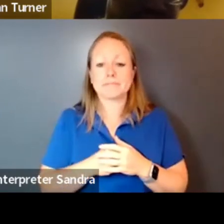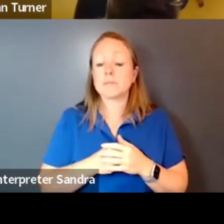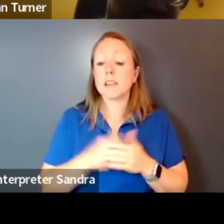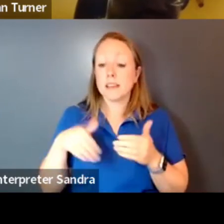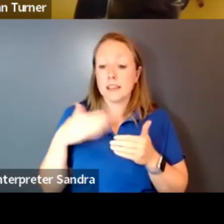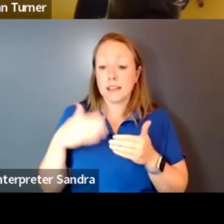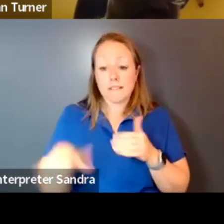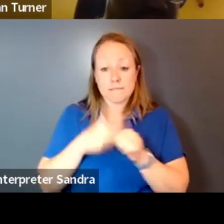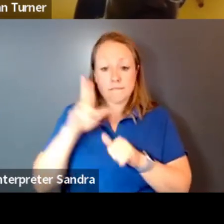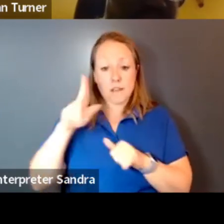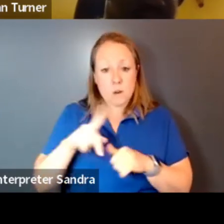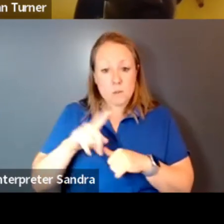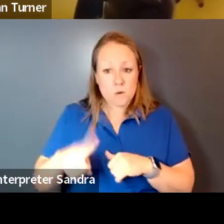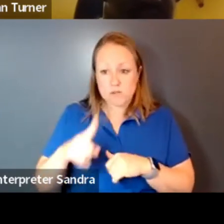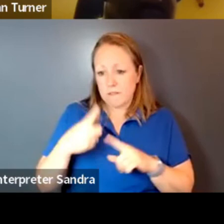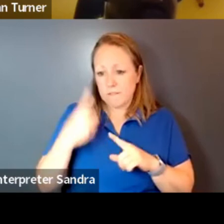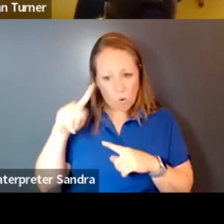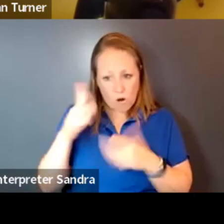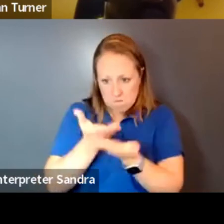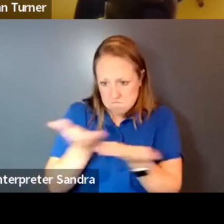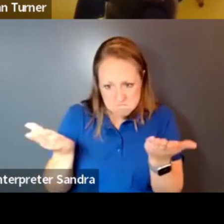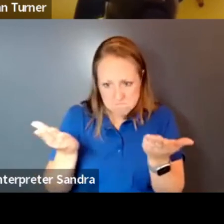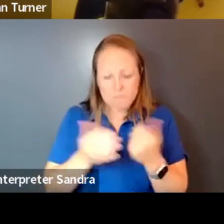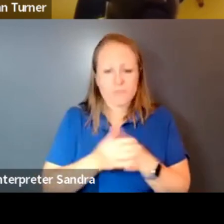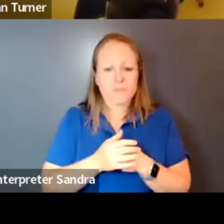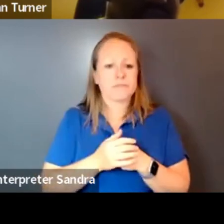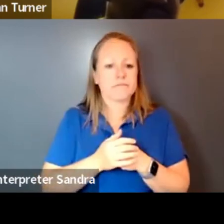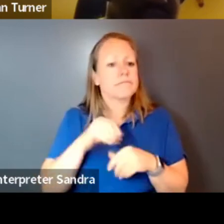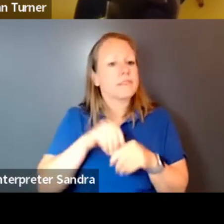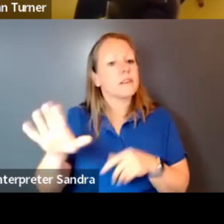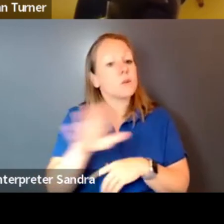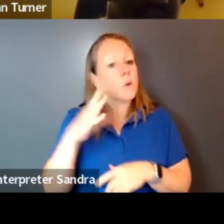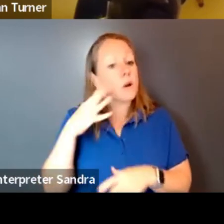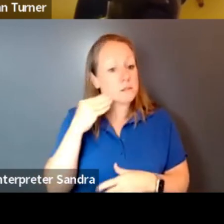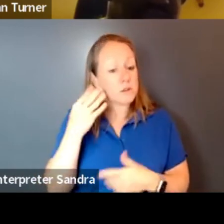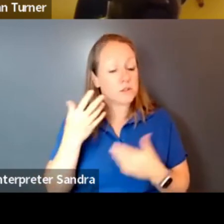it. In your experience, because because as you as Dee mentioned,